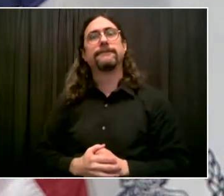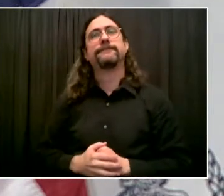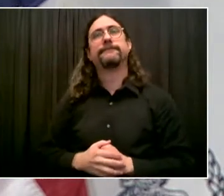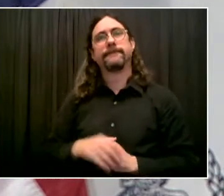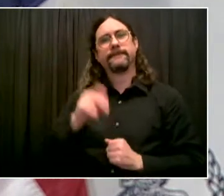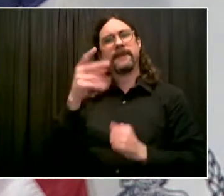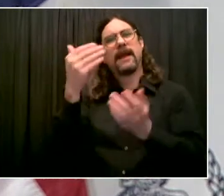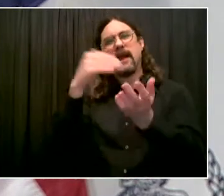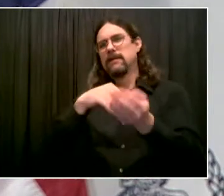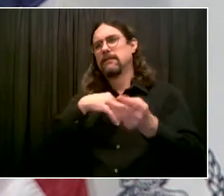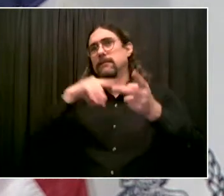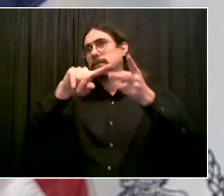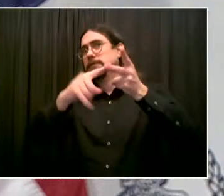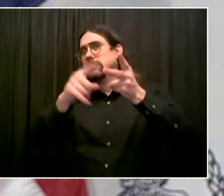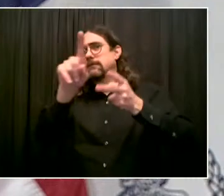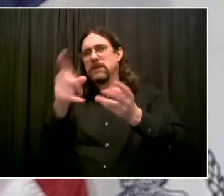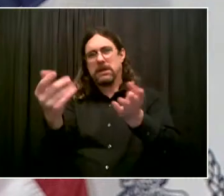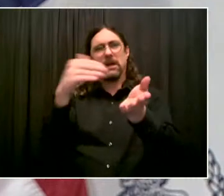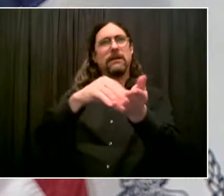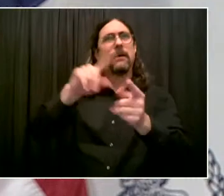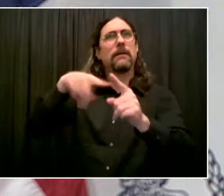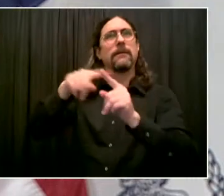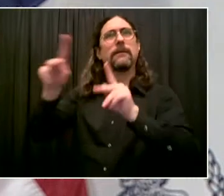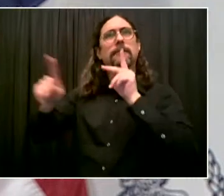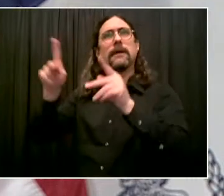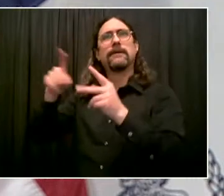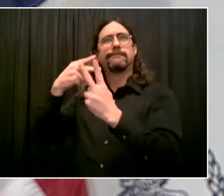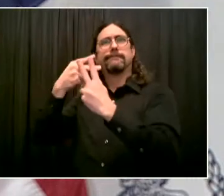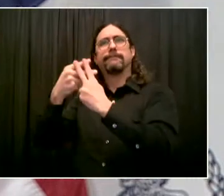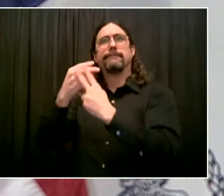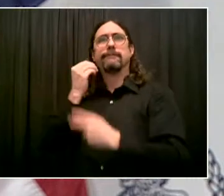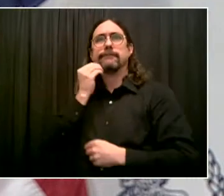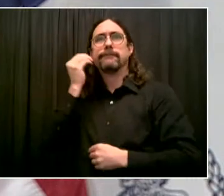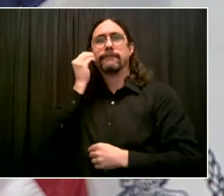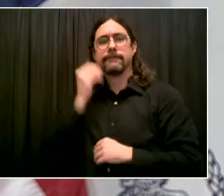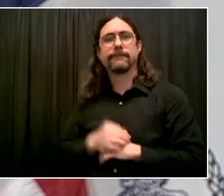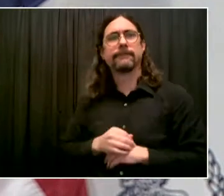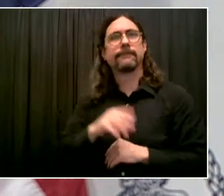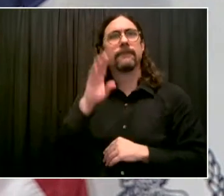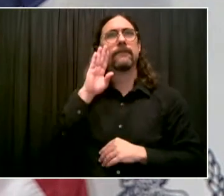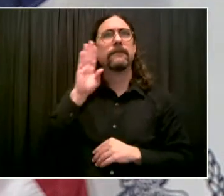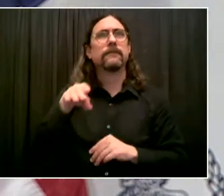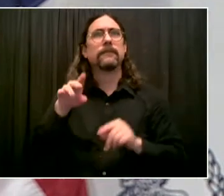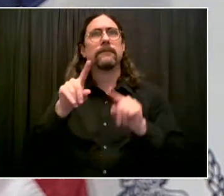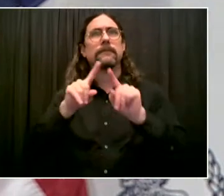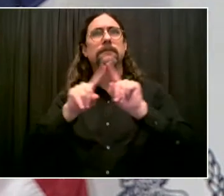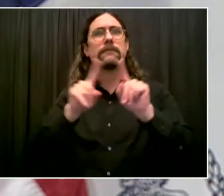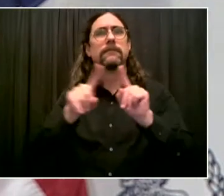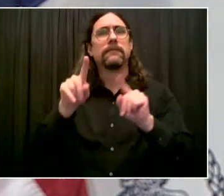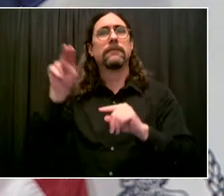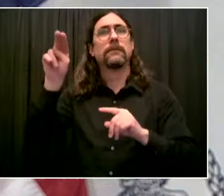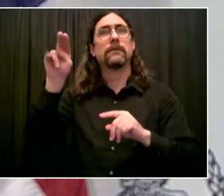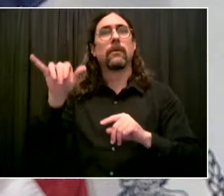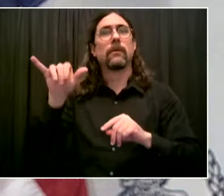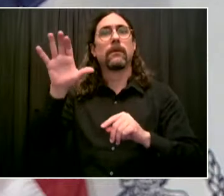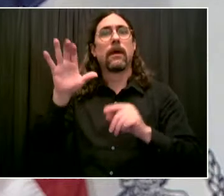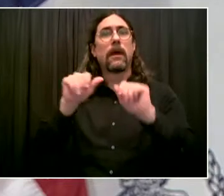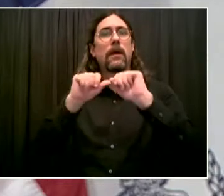HOMEBOUND FRONT, A DIFFERENT